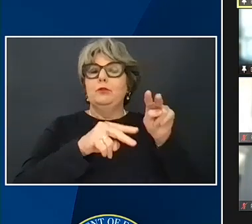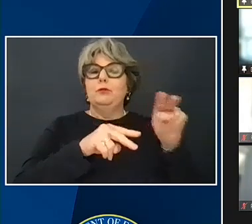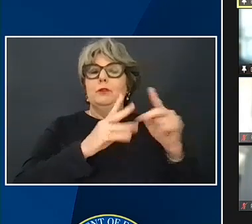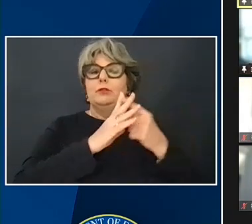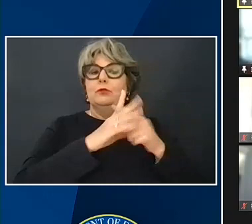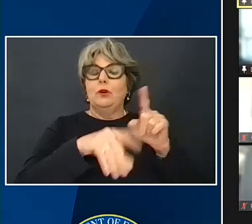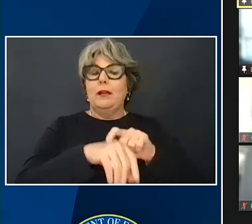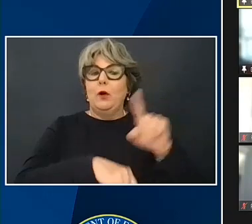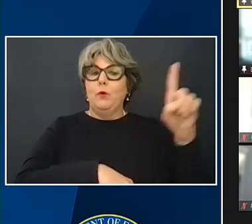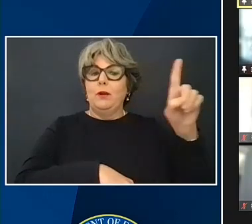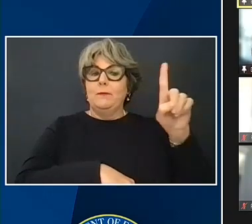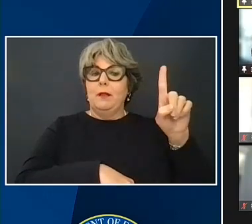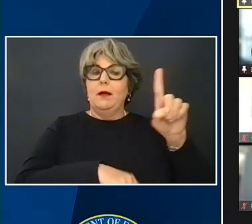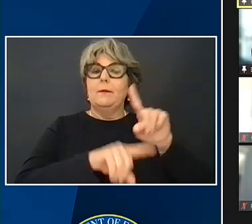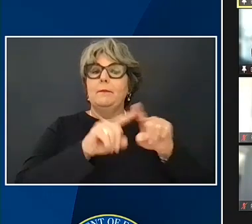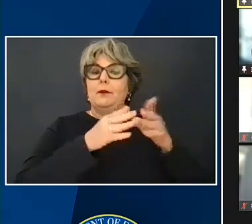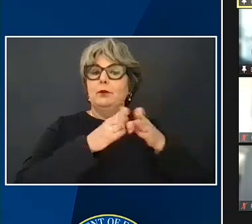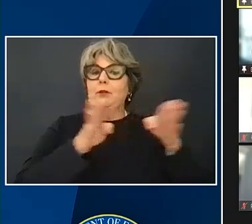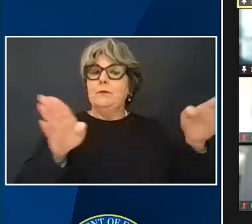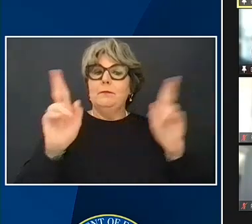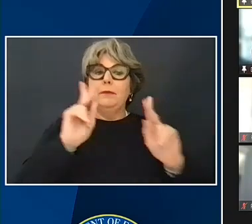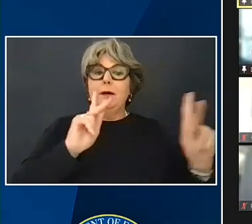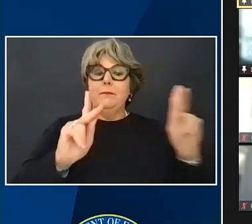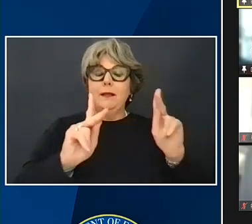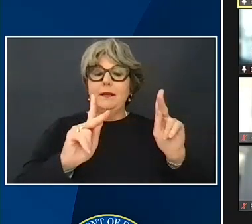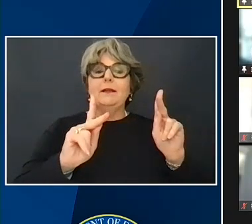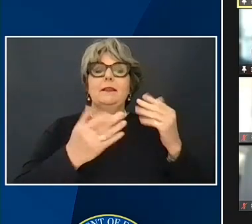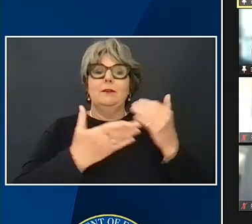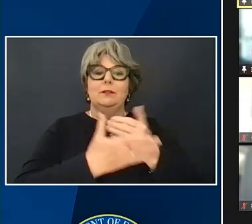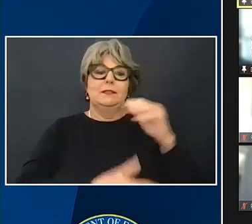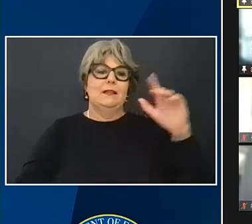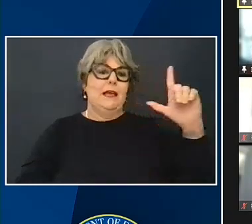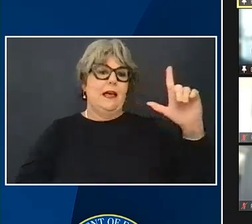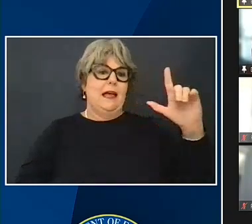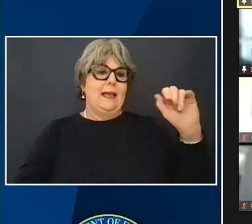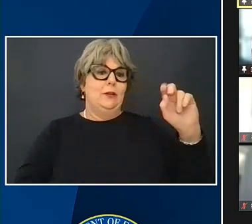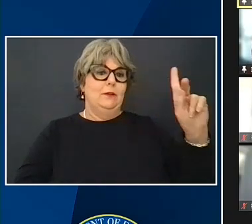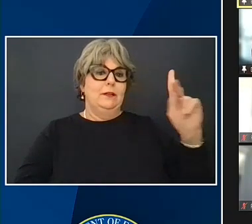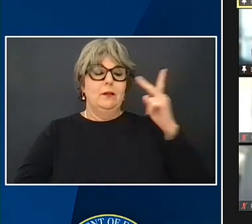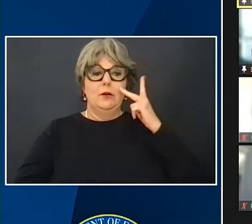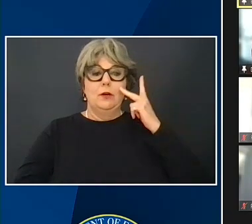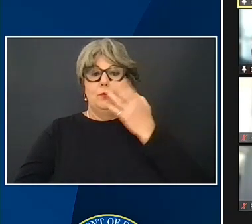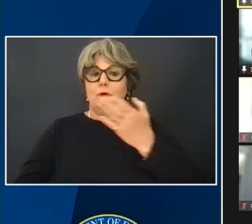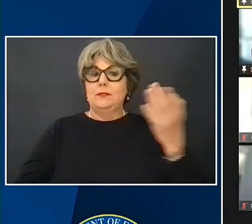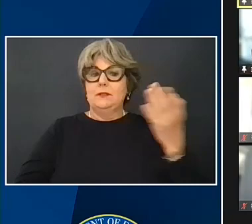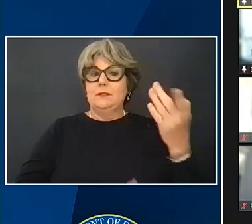But without any other housekeeping items, we'll see everyone at 1:00 pm eastern. Thank you all.